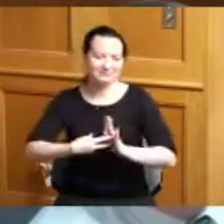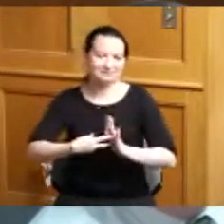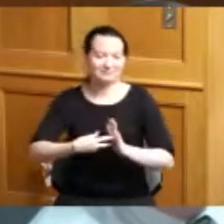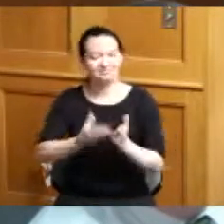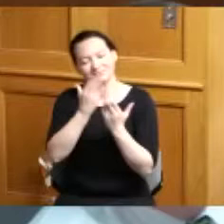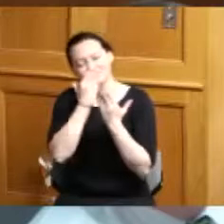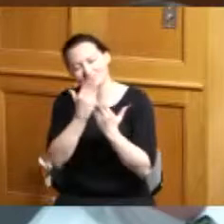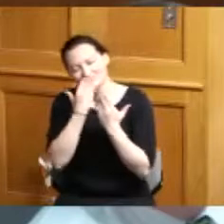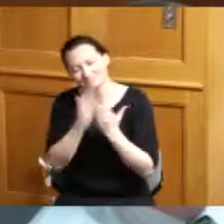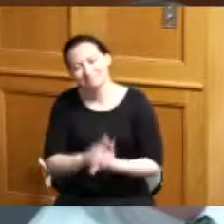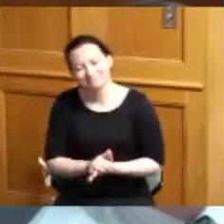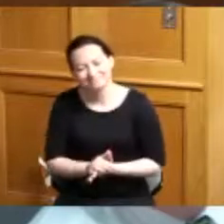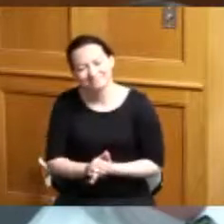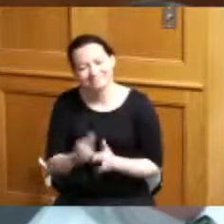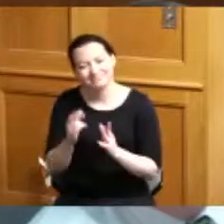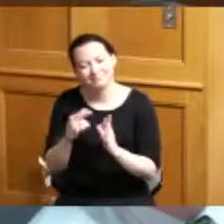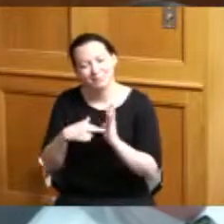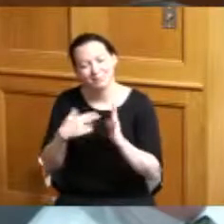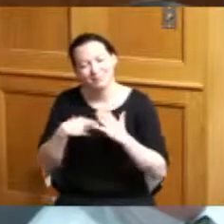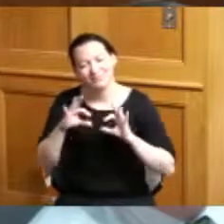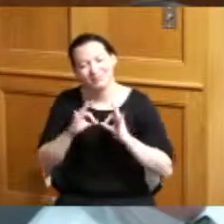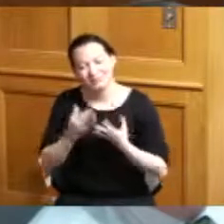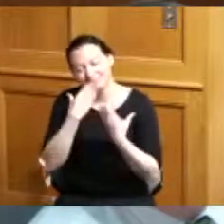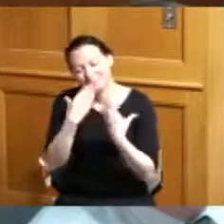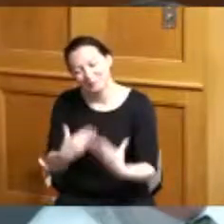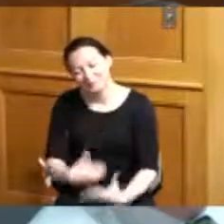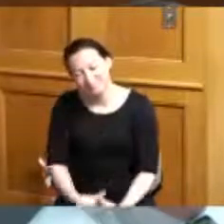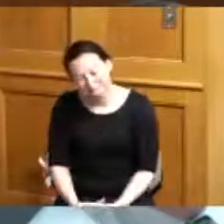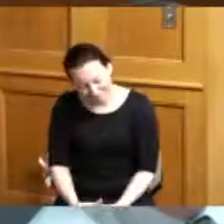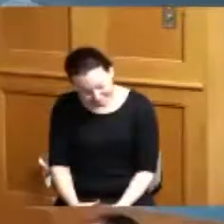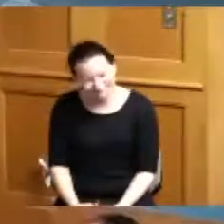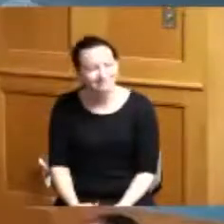appreciate it on behalf of my family thank you thank you we're gonna come around